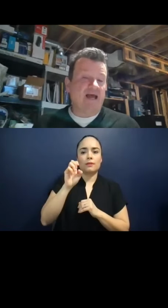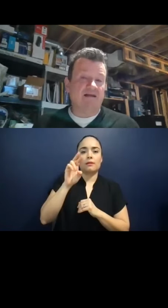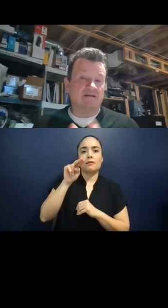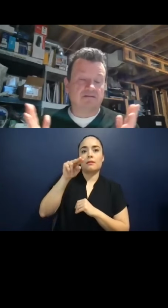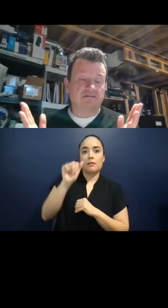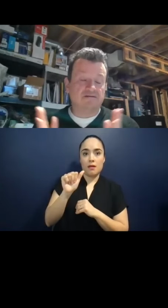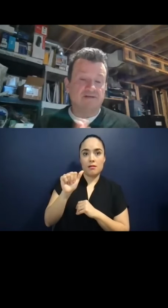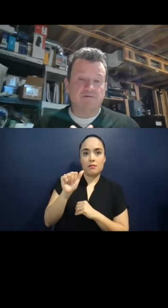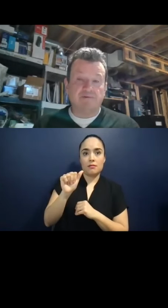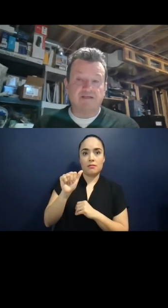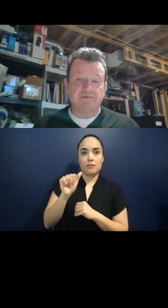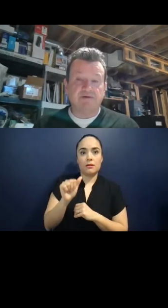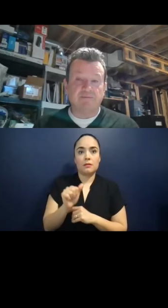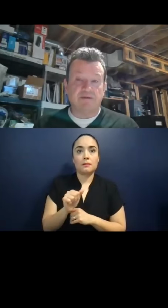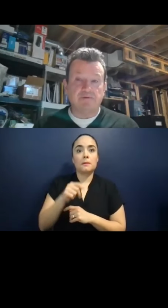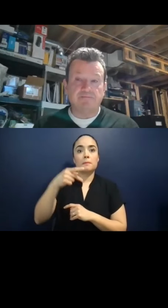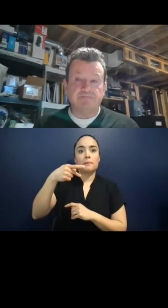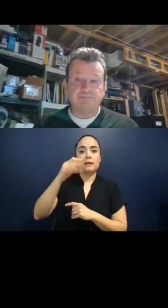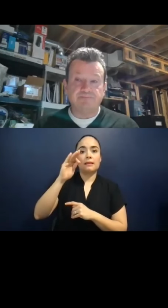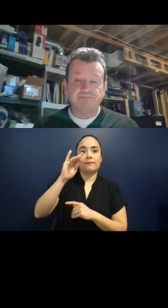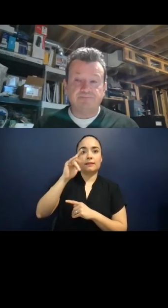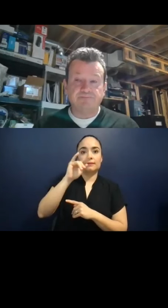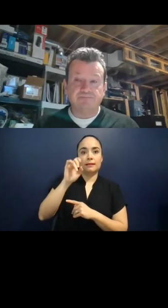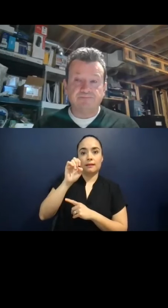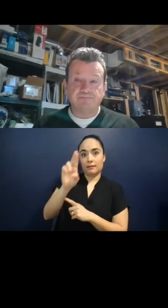there was enough Pfizer and Moderna